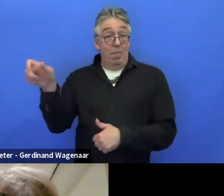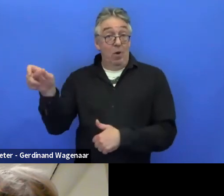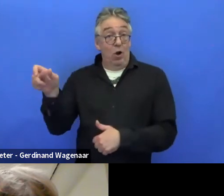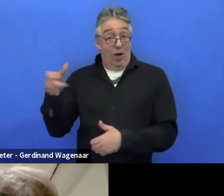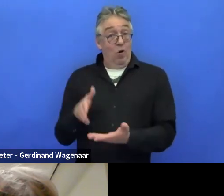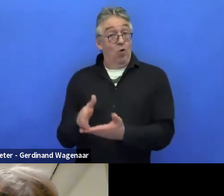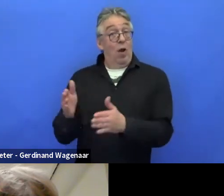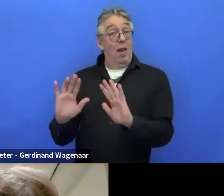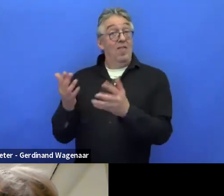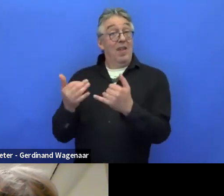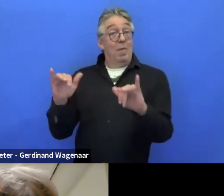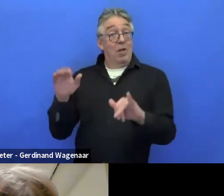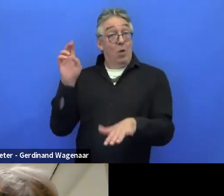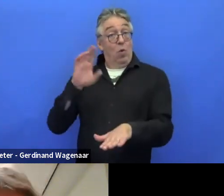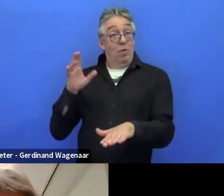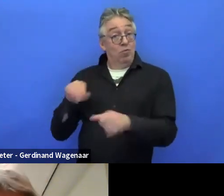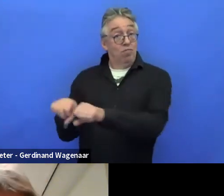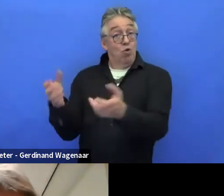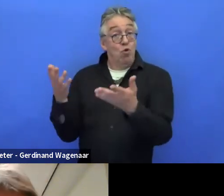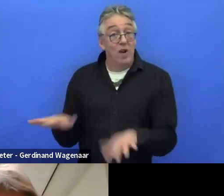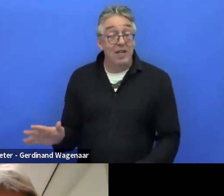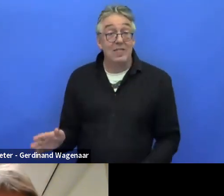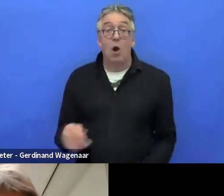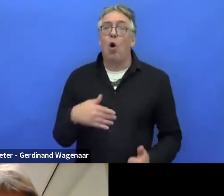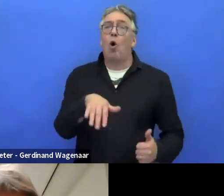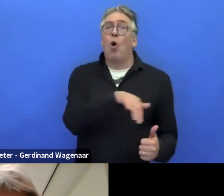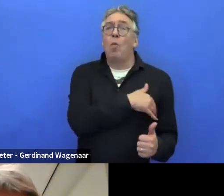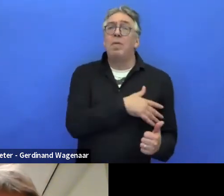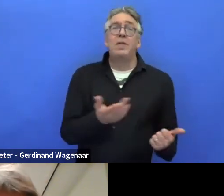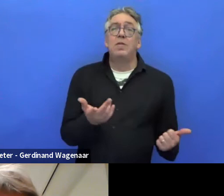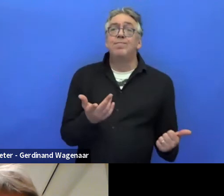The Ombudsman was too lenient toward the European Commission